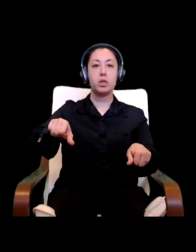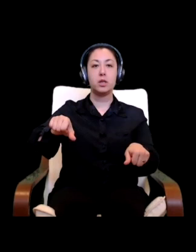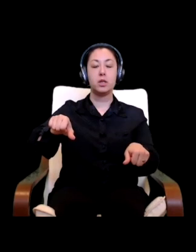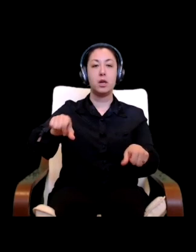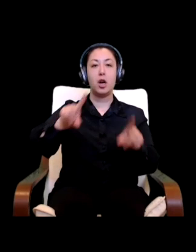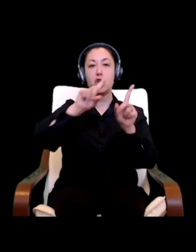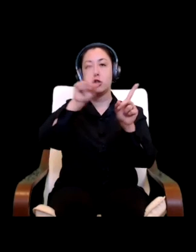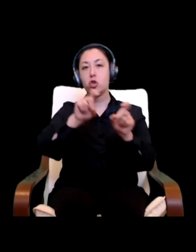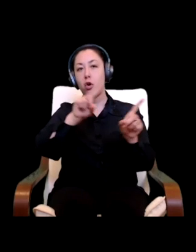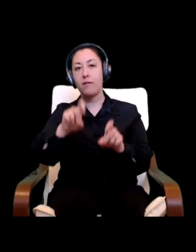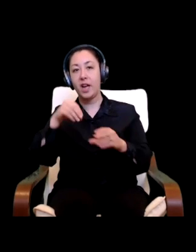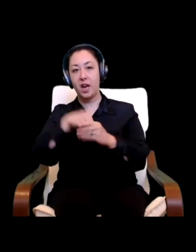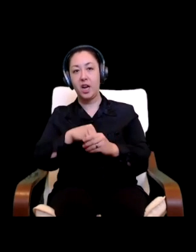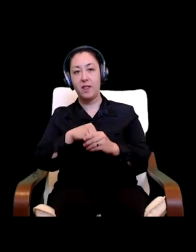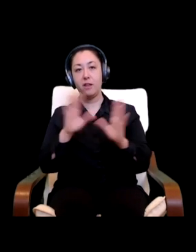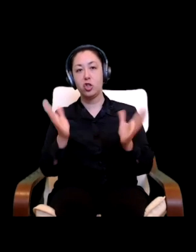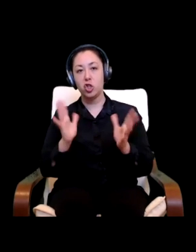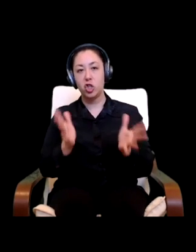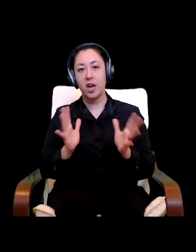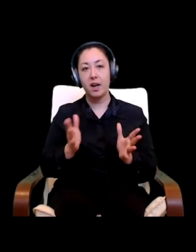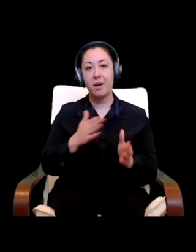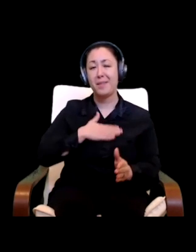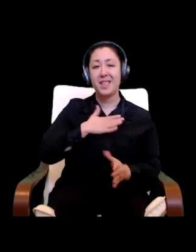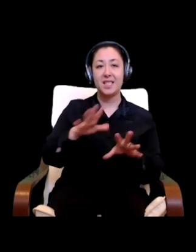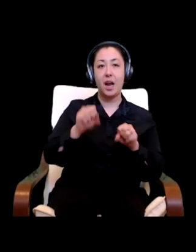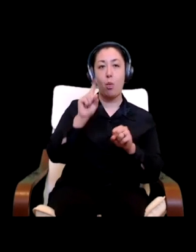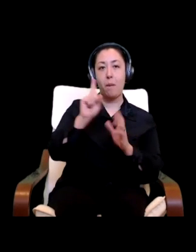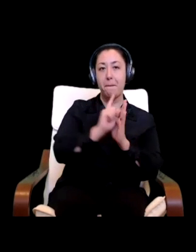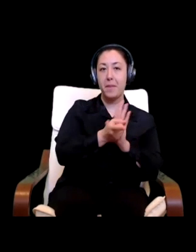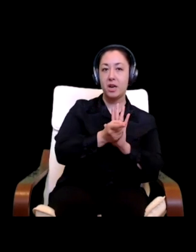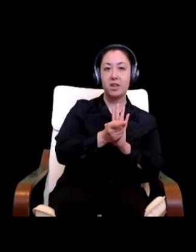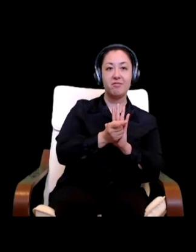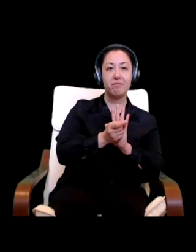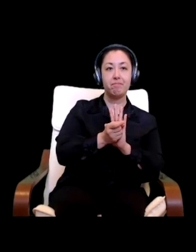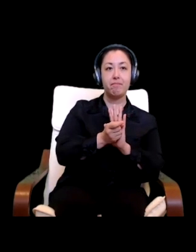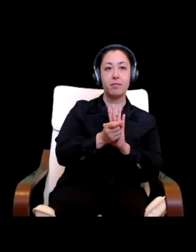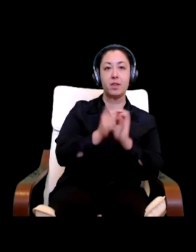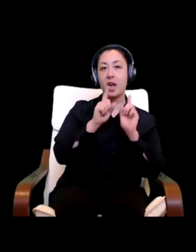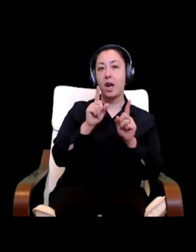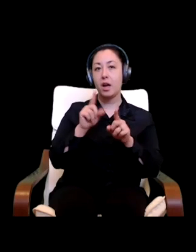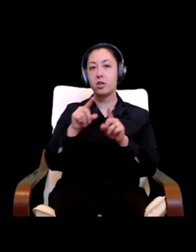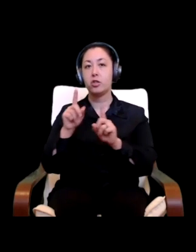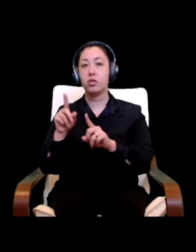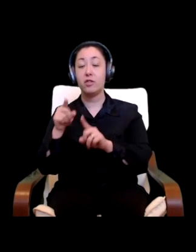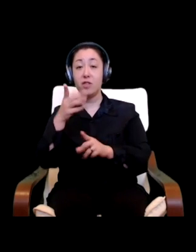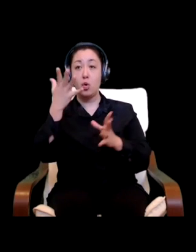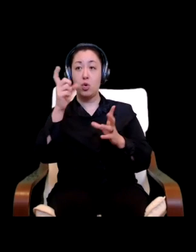to fill out that survey. And remember, if you want to get credit or a certificate of